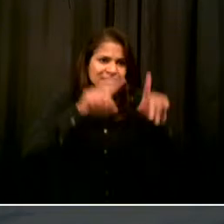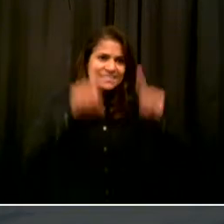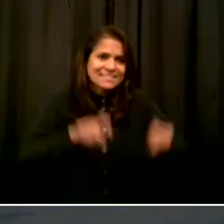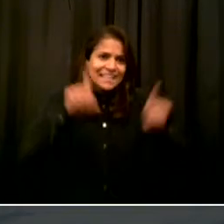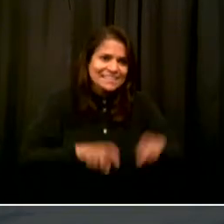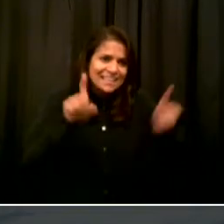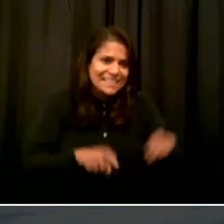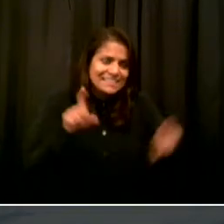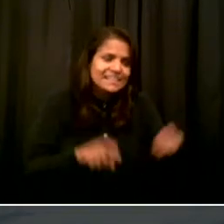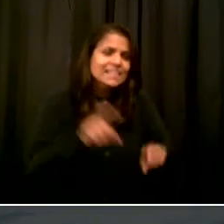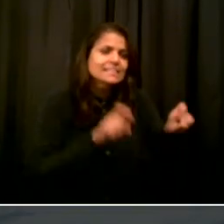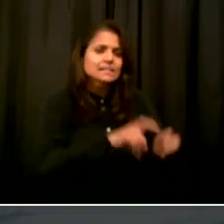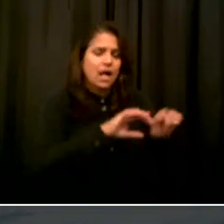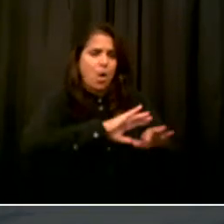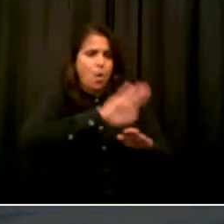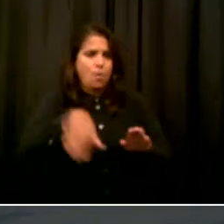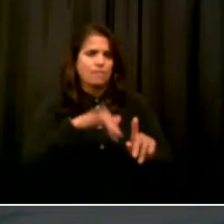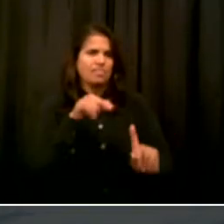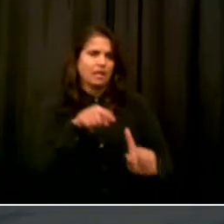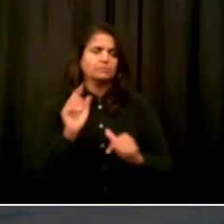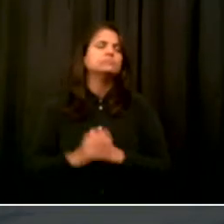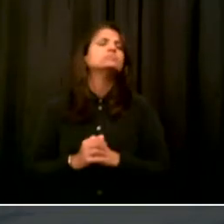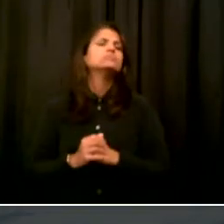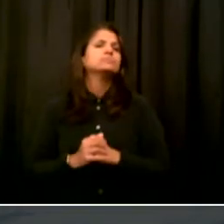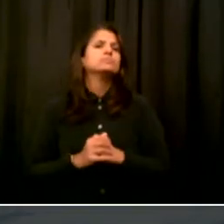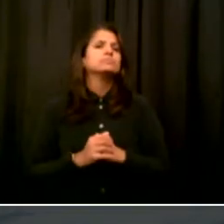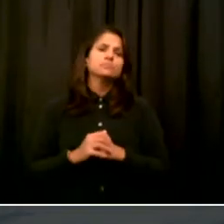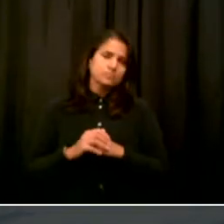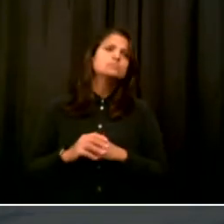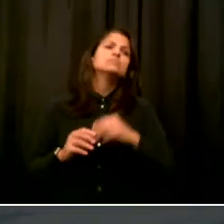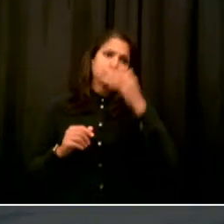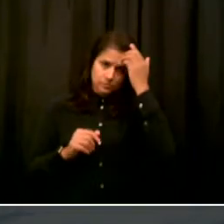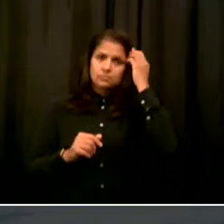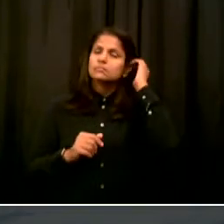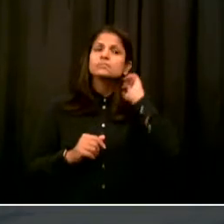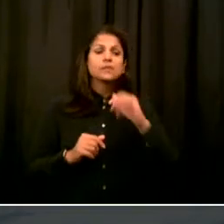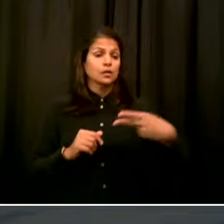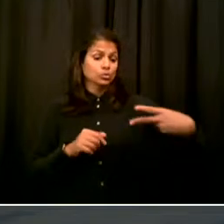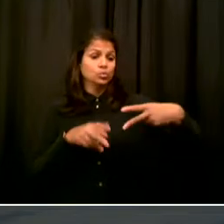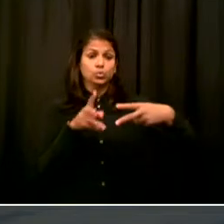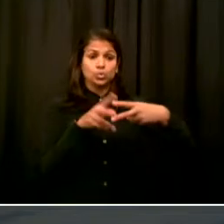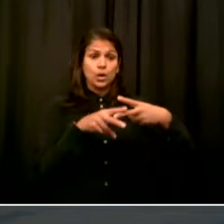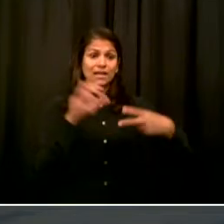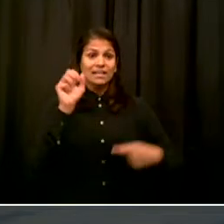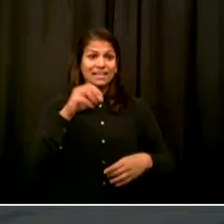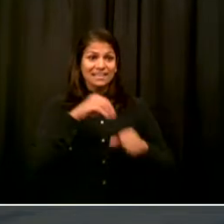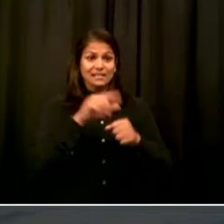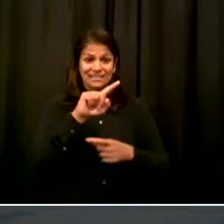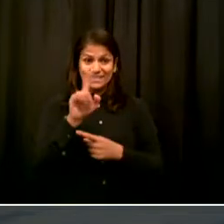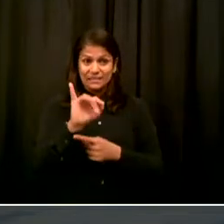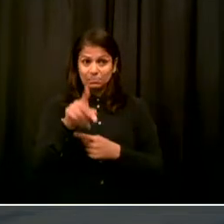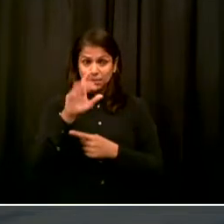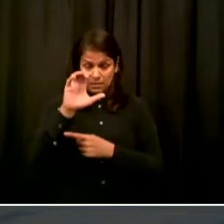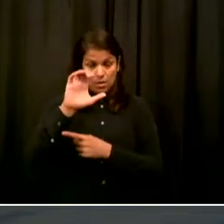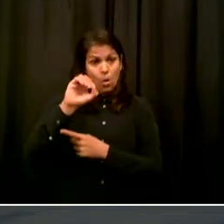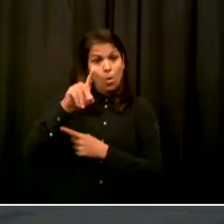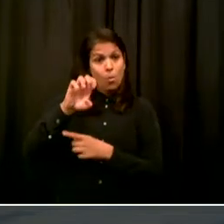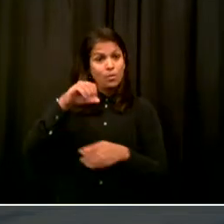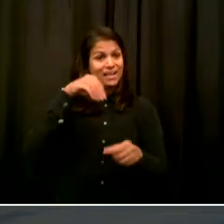PRETTY NARROW PROBLEM ISOLATED TO PRIMARILY TWO ZIP CODES. IT IS SOME CONCERN IN OTHER ZIP